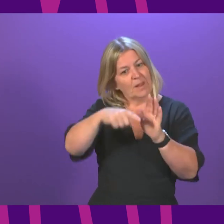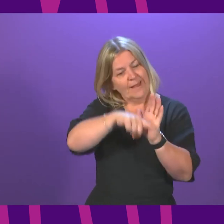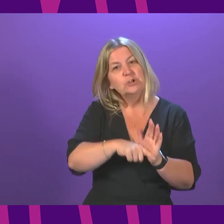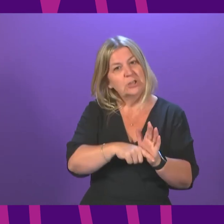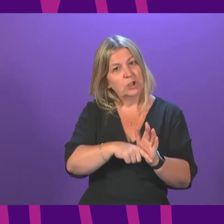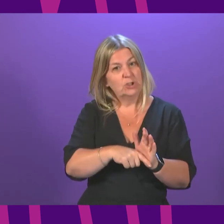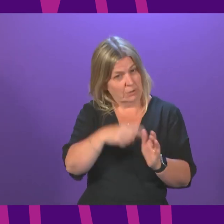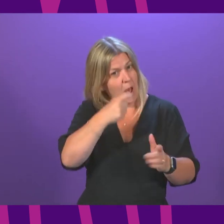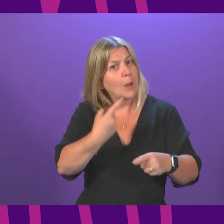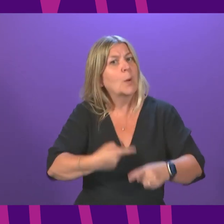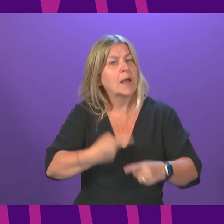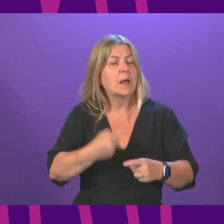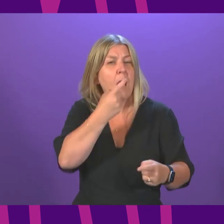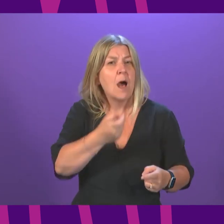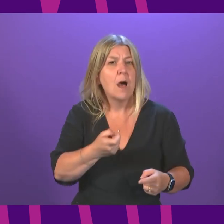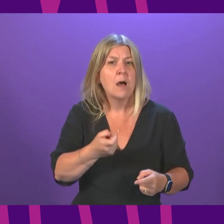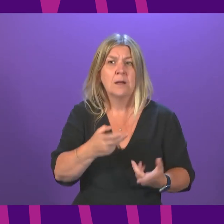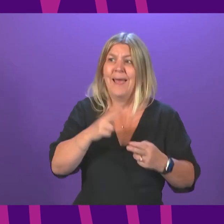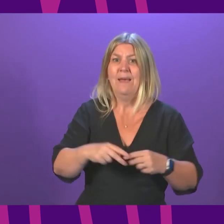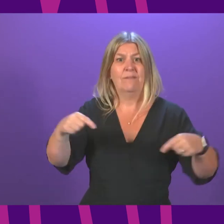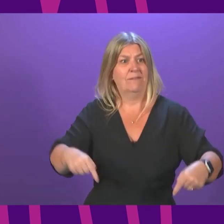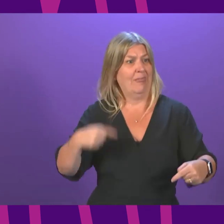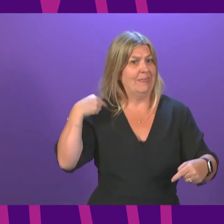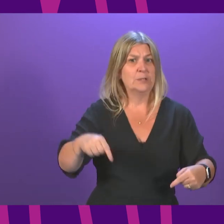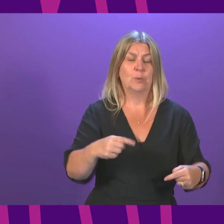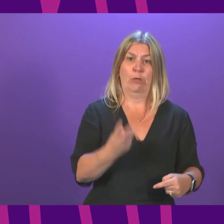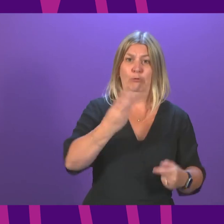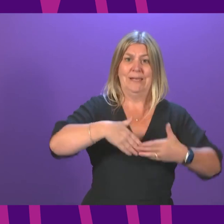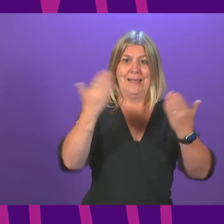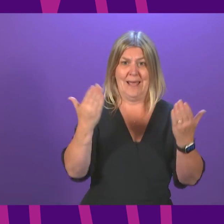the pandemic, and if our vaccines run ahead of any variants and we are able to live with